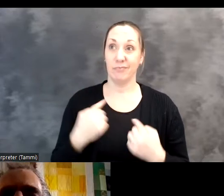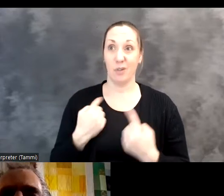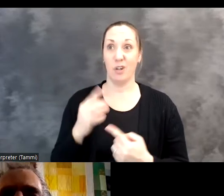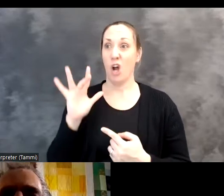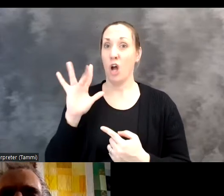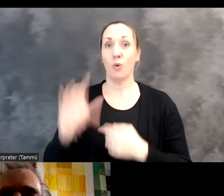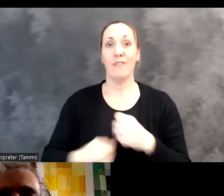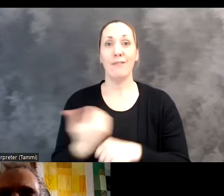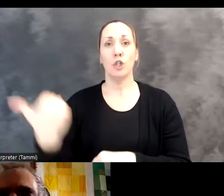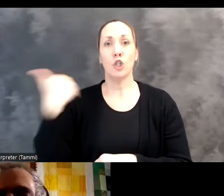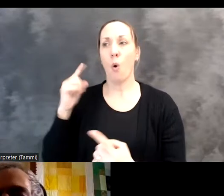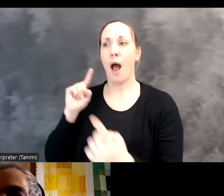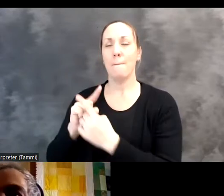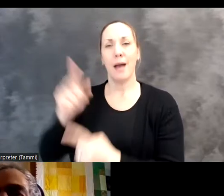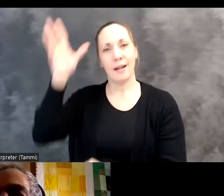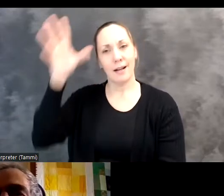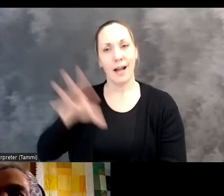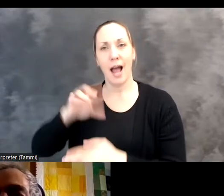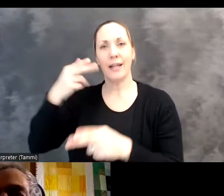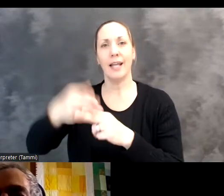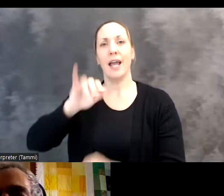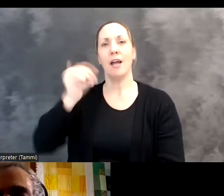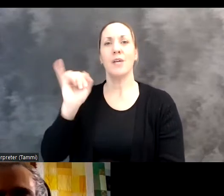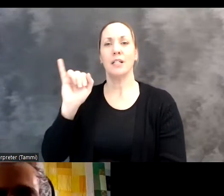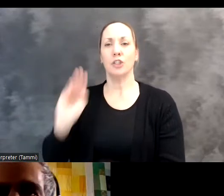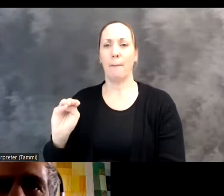in this industry too long frankly -- to verify this, I can